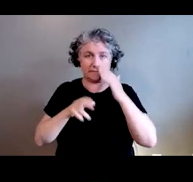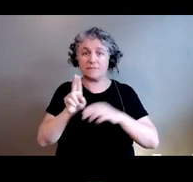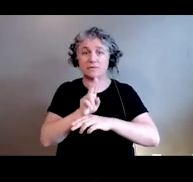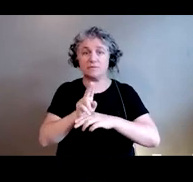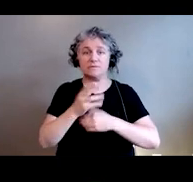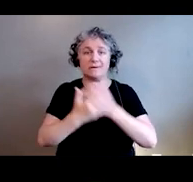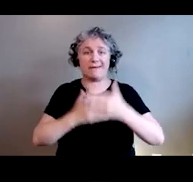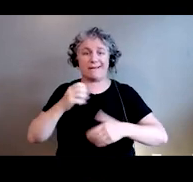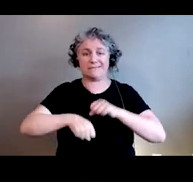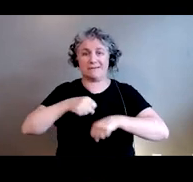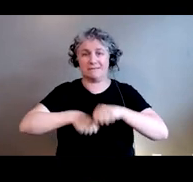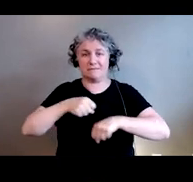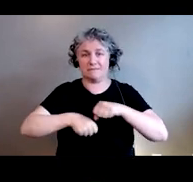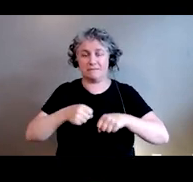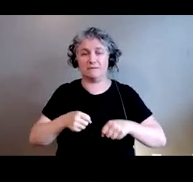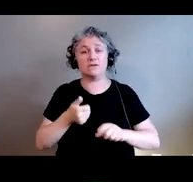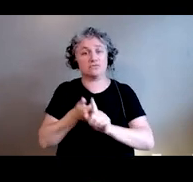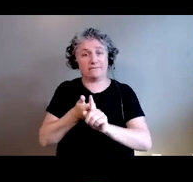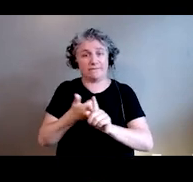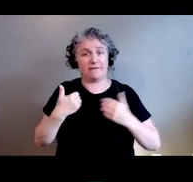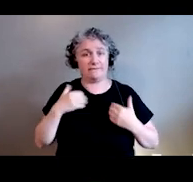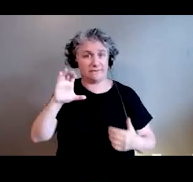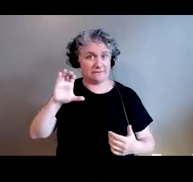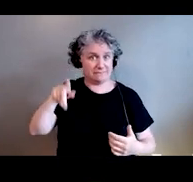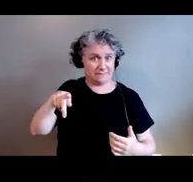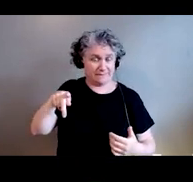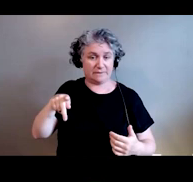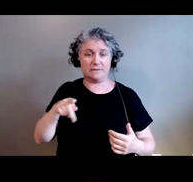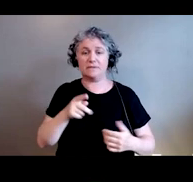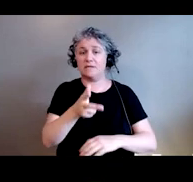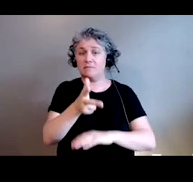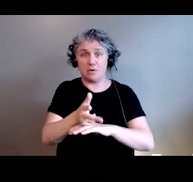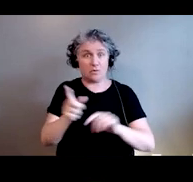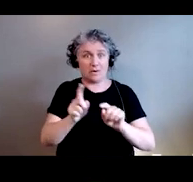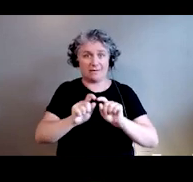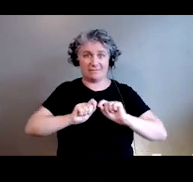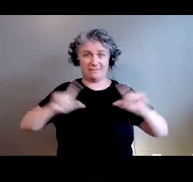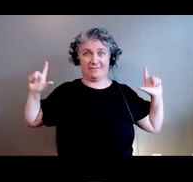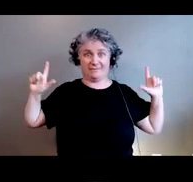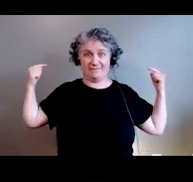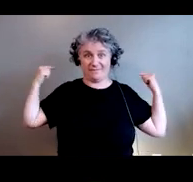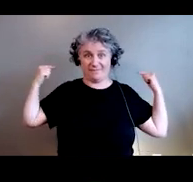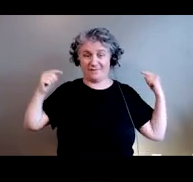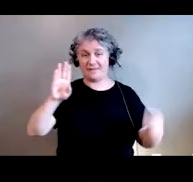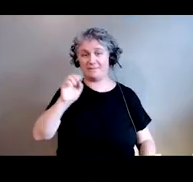And she's parked right in front of the Bampsign in in Bank National Park. Just at the entrance to the Bamp Town site.